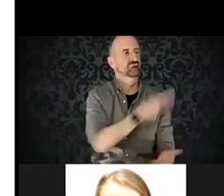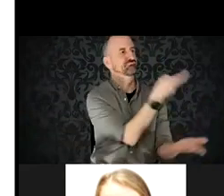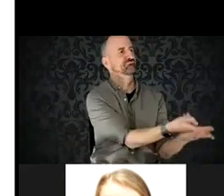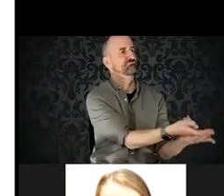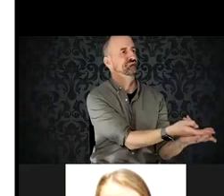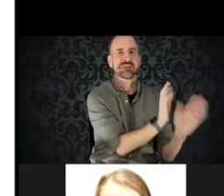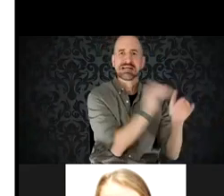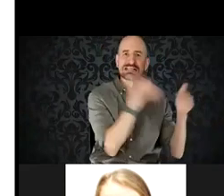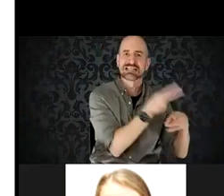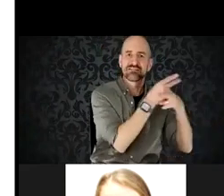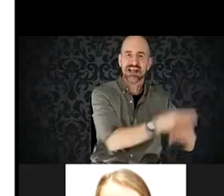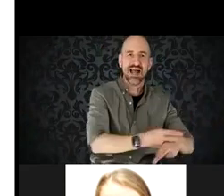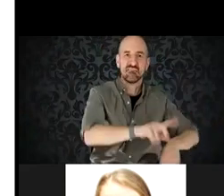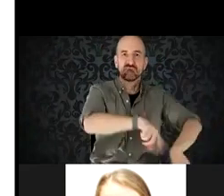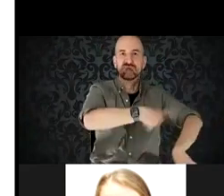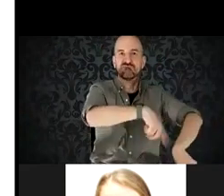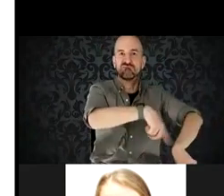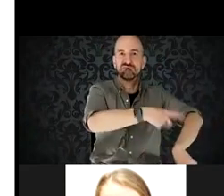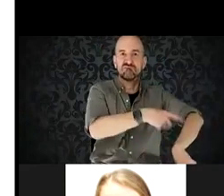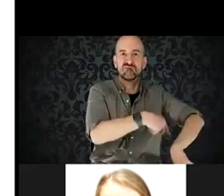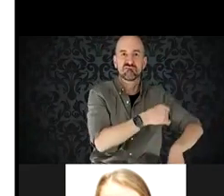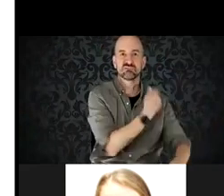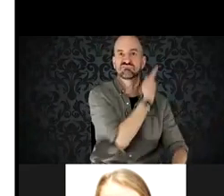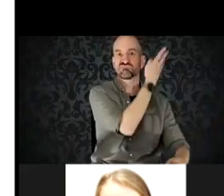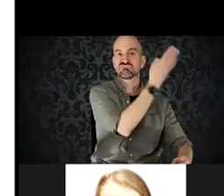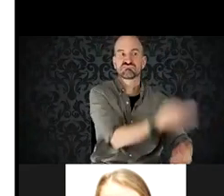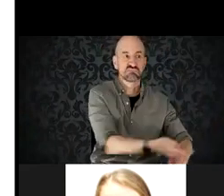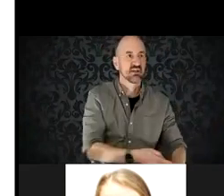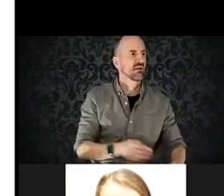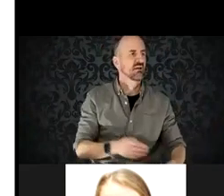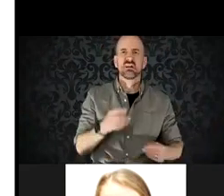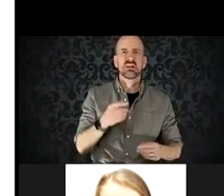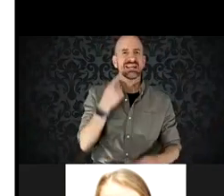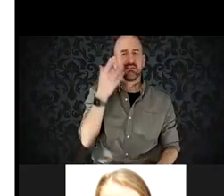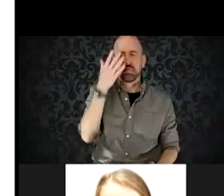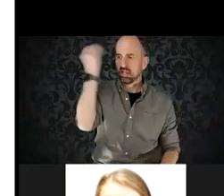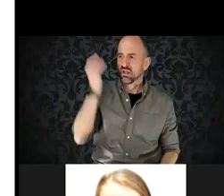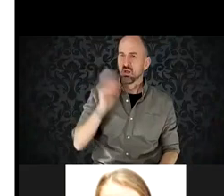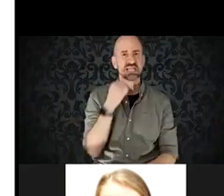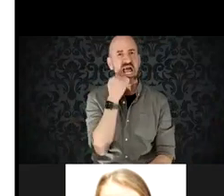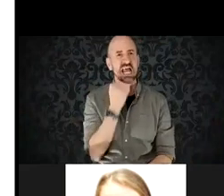that the architect has designed. The whole idea is that when patients are in ICUs for a very